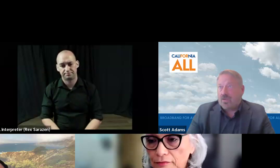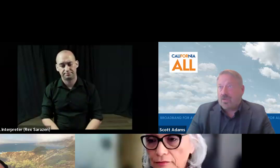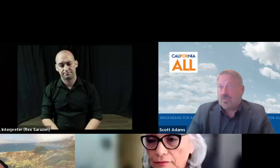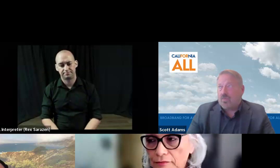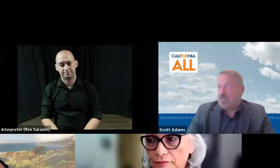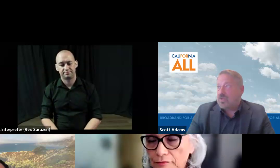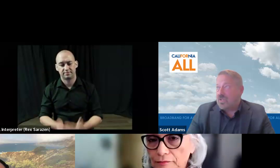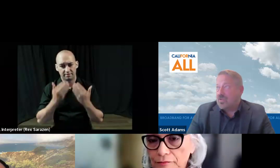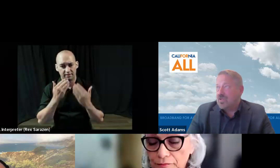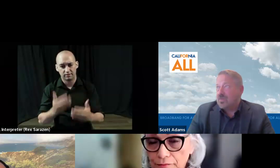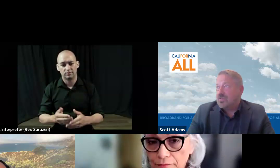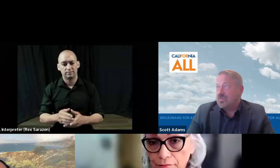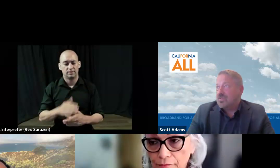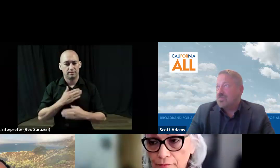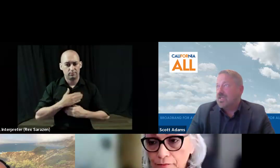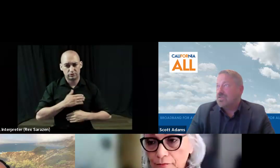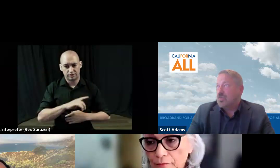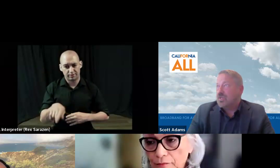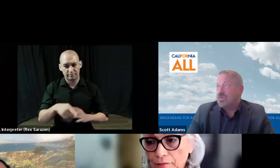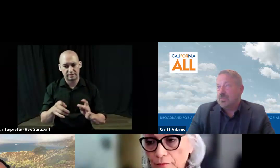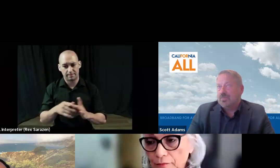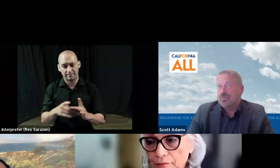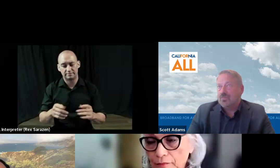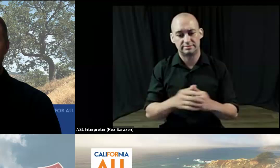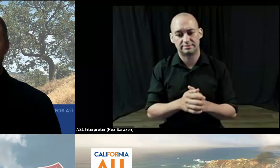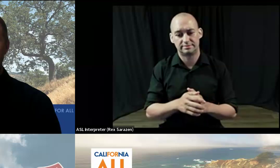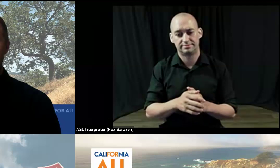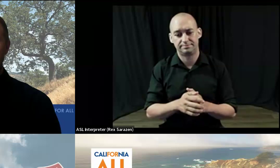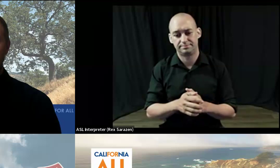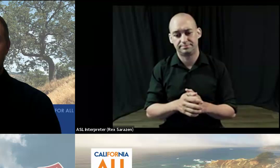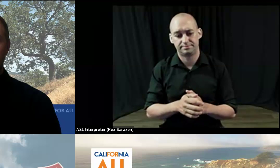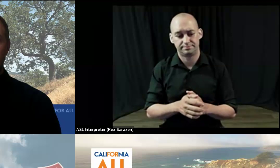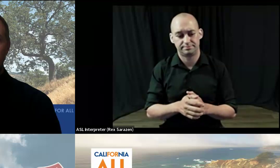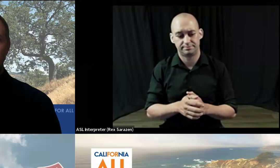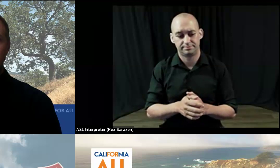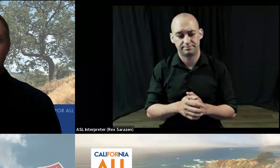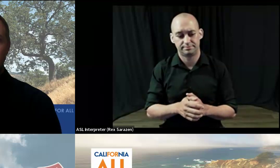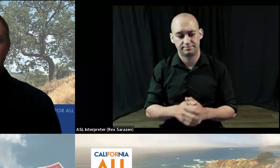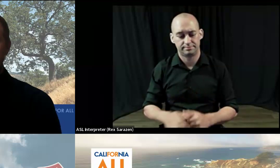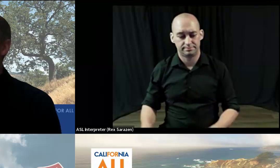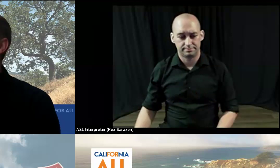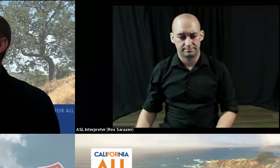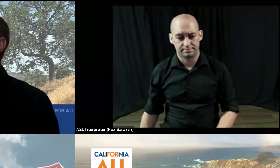Thank you. We appreciate those comments, Miss Gates-Lopez.